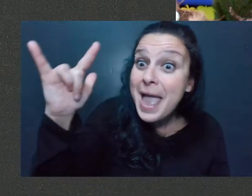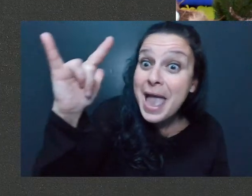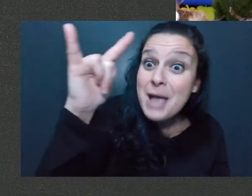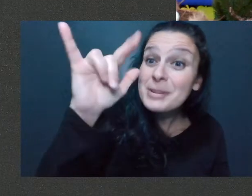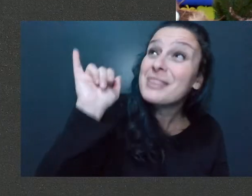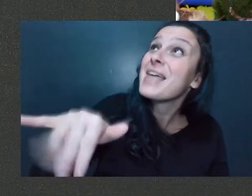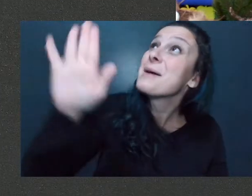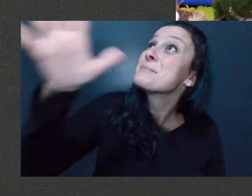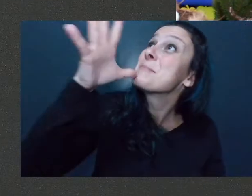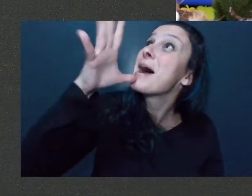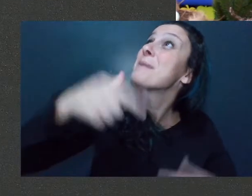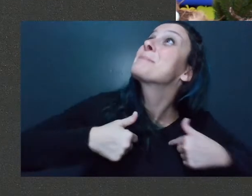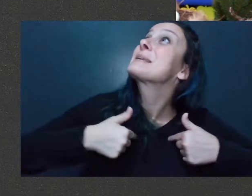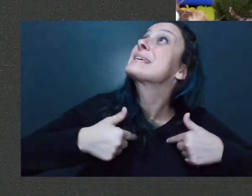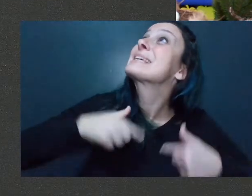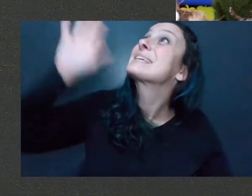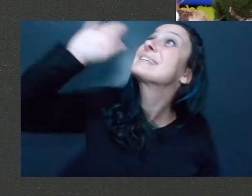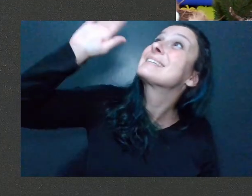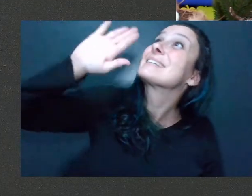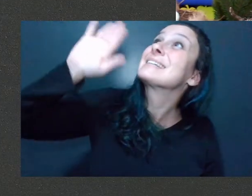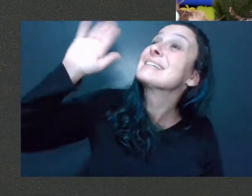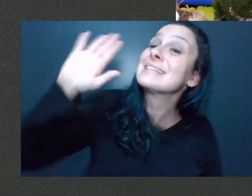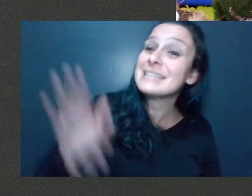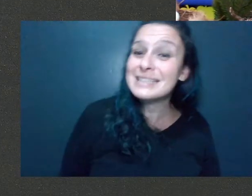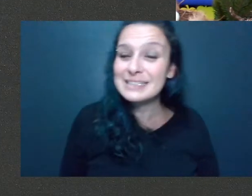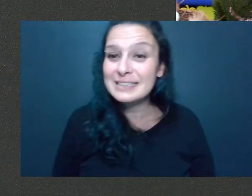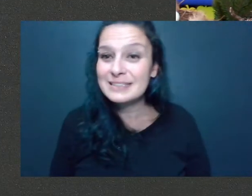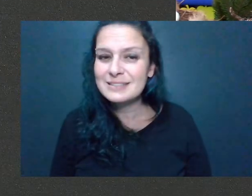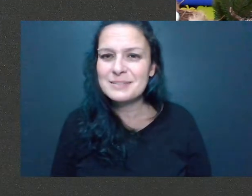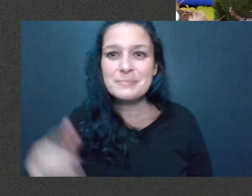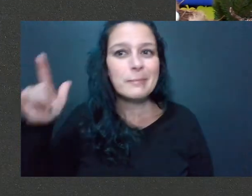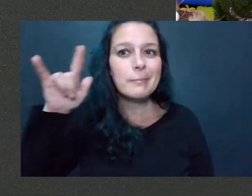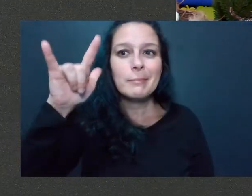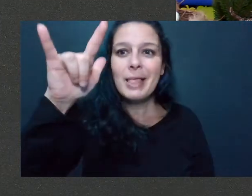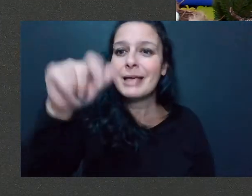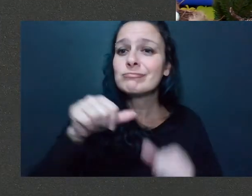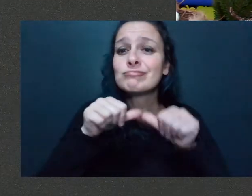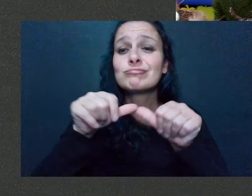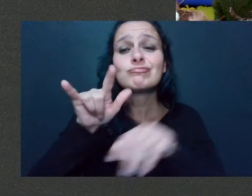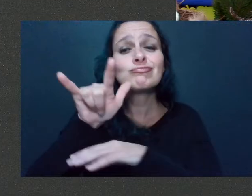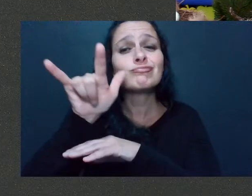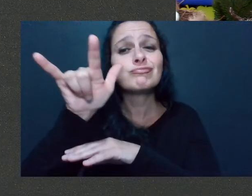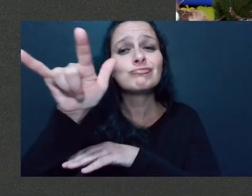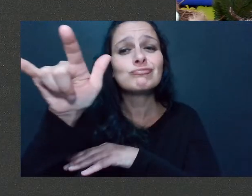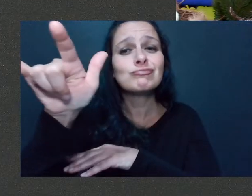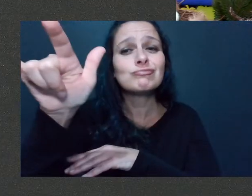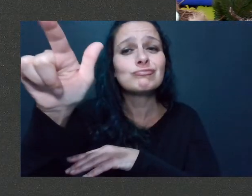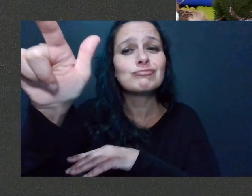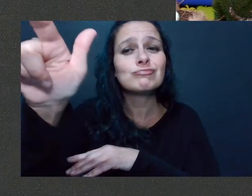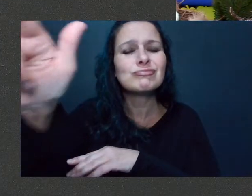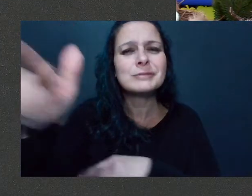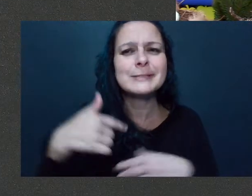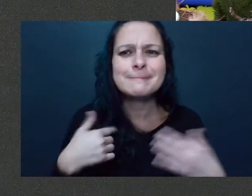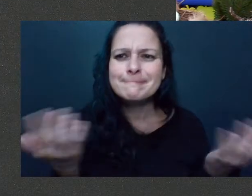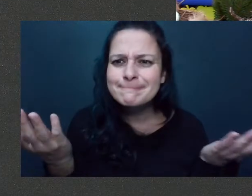"Here I am Mother," he said to the plane, but the plane didn't stop. The plane went on.